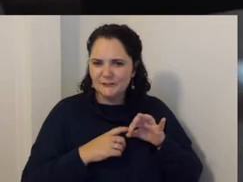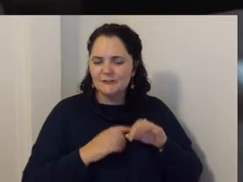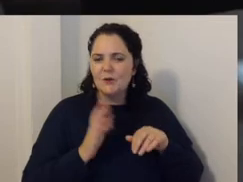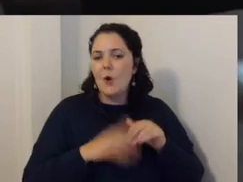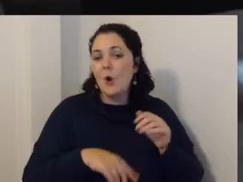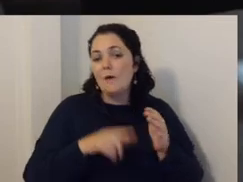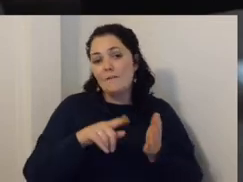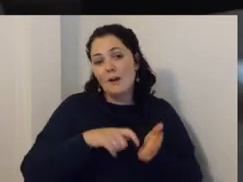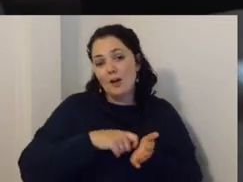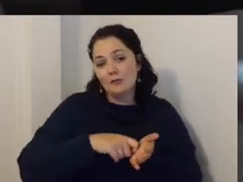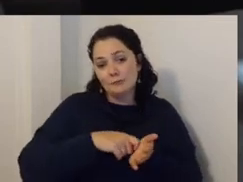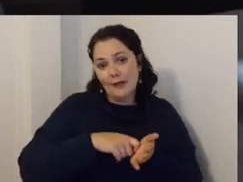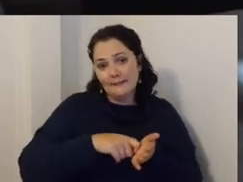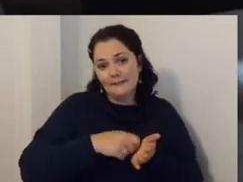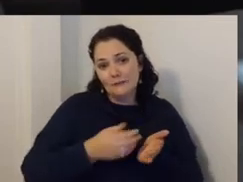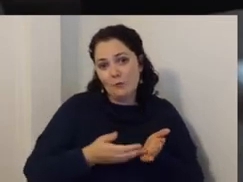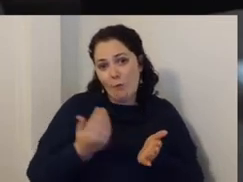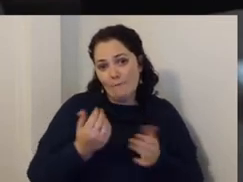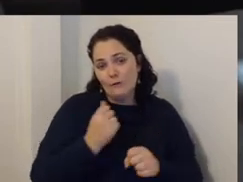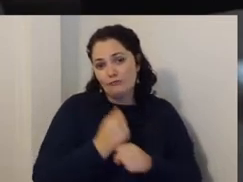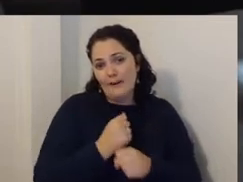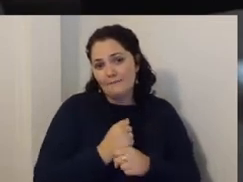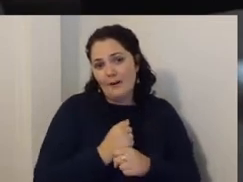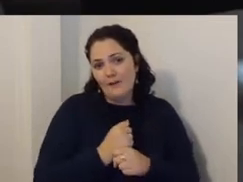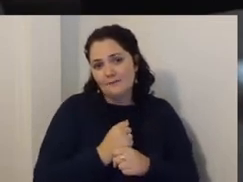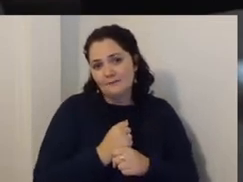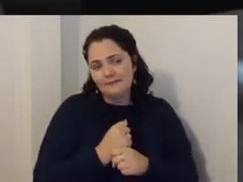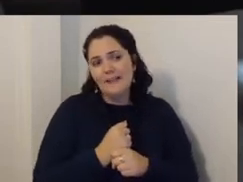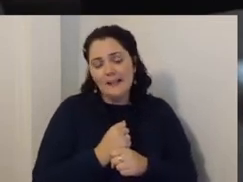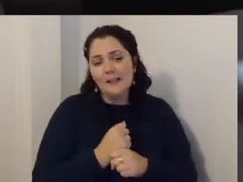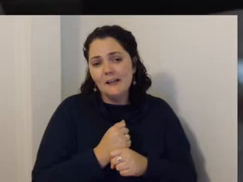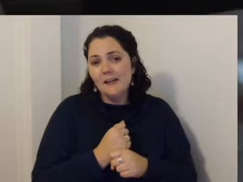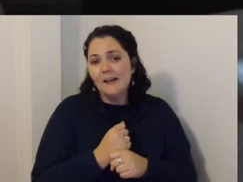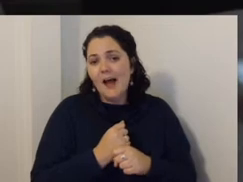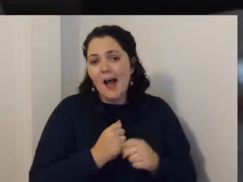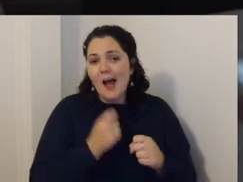just erasing the graphite and different struggles with erasing the graphite um graphite's a mineral